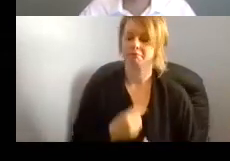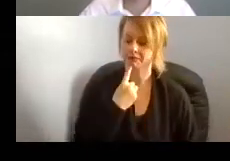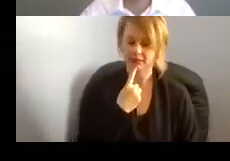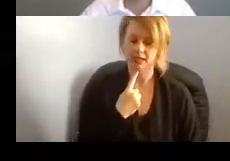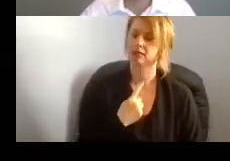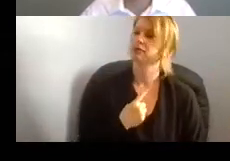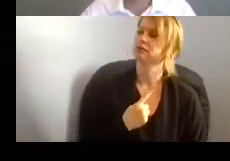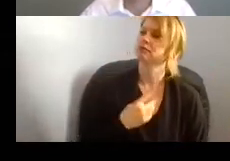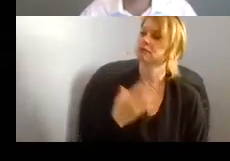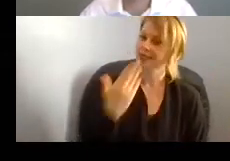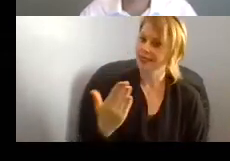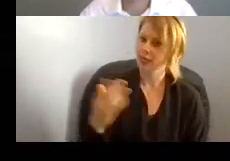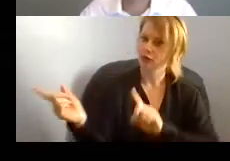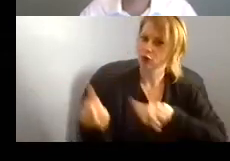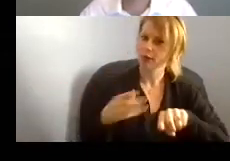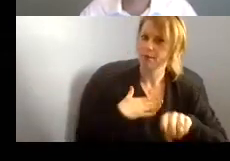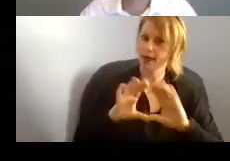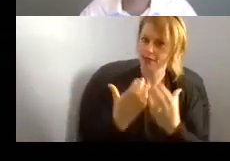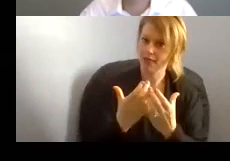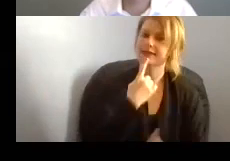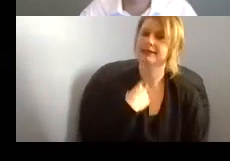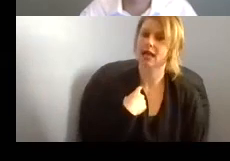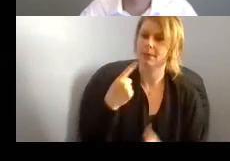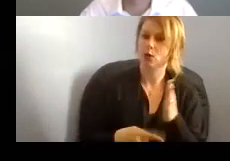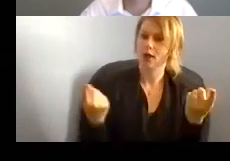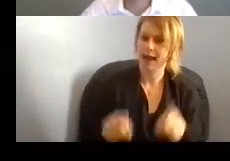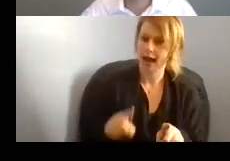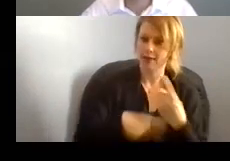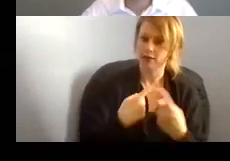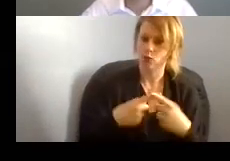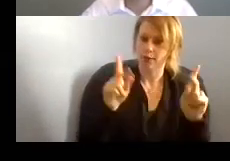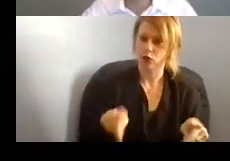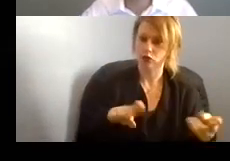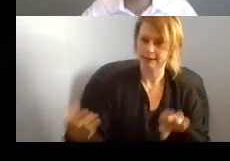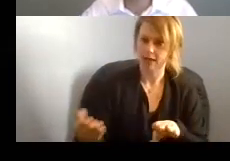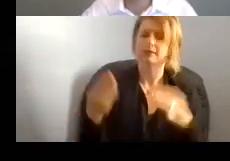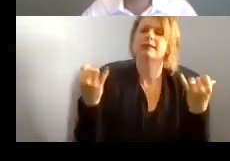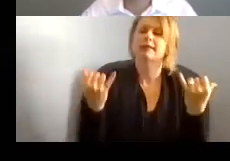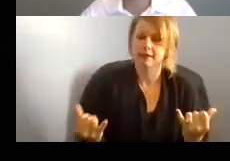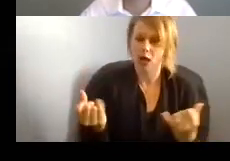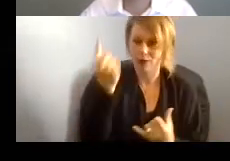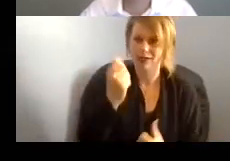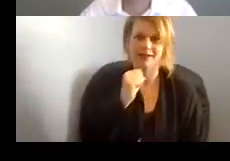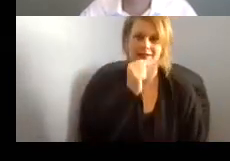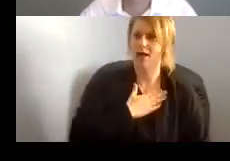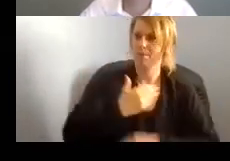for coming to my class and telling me what happens when someone dies. Now I understand it’s not my fault my father killed himself.